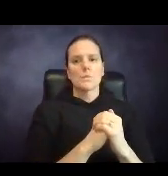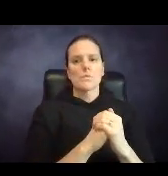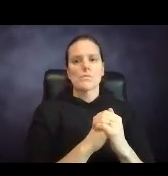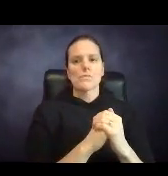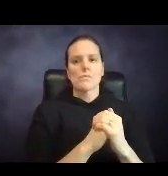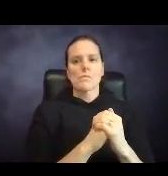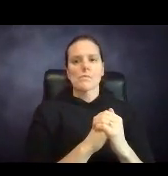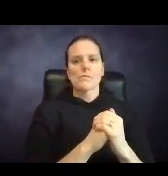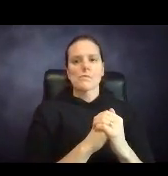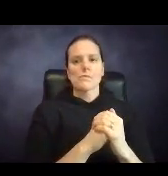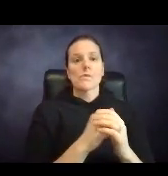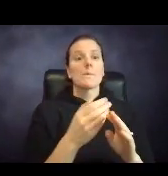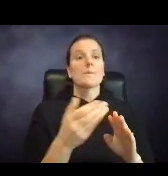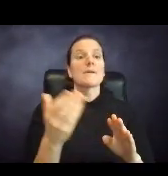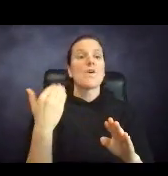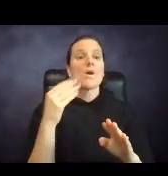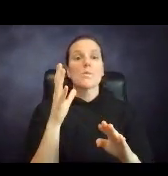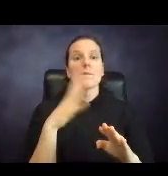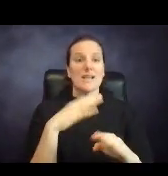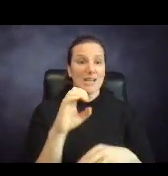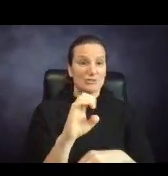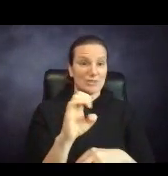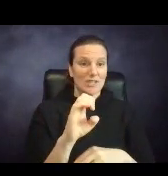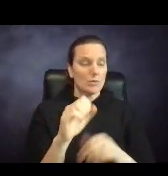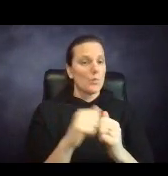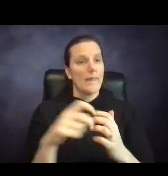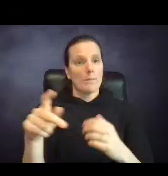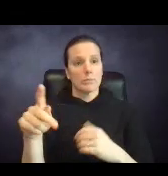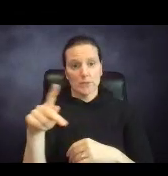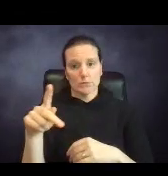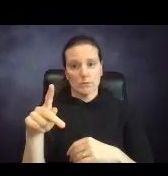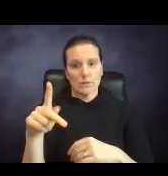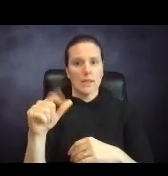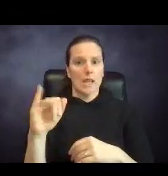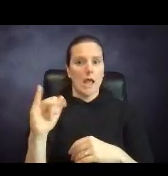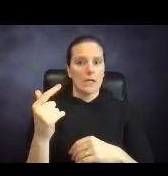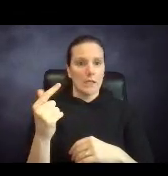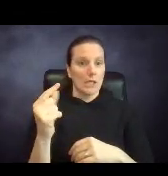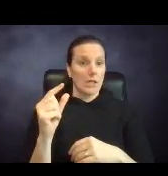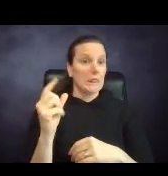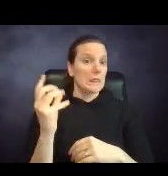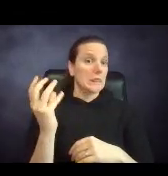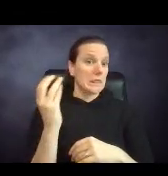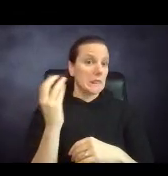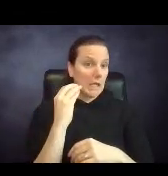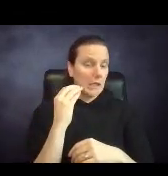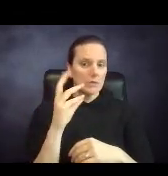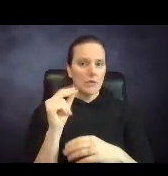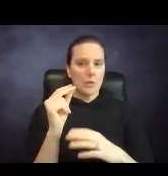before women were put on estrogen without progesterone, their linings were just getting really, really, really thick and there was no checking of the progesterone